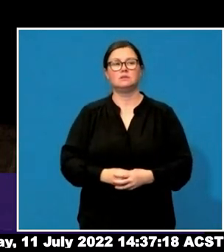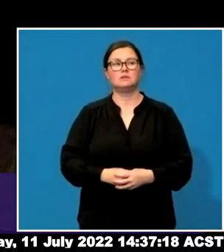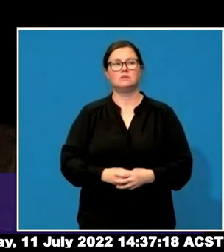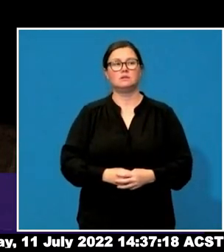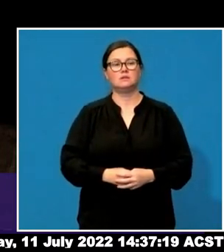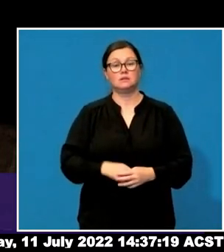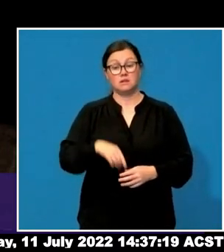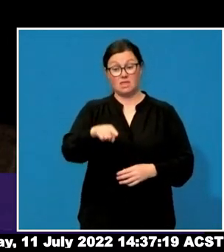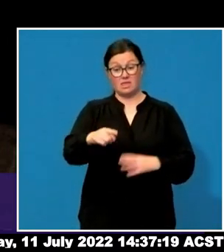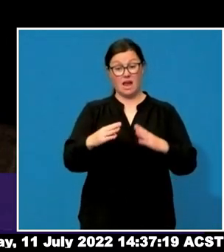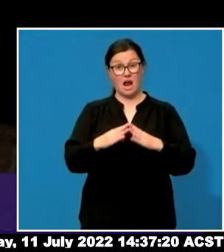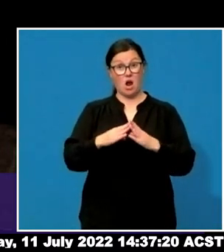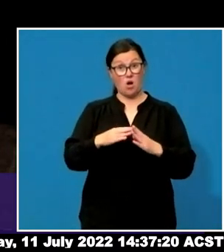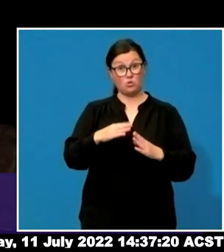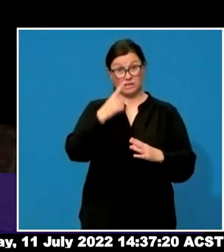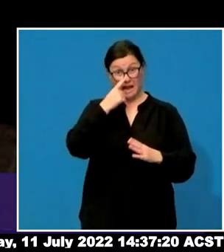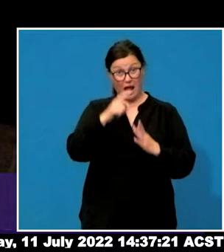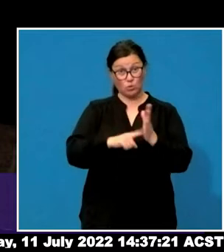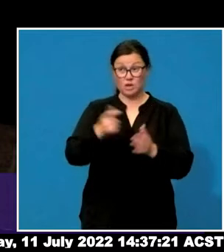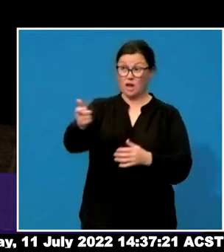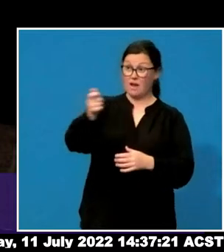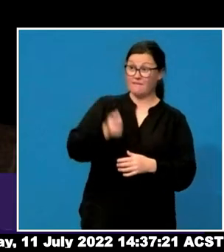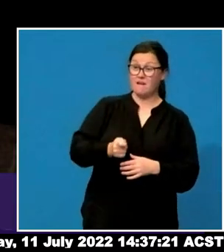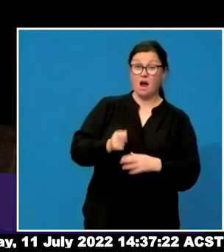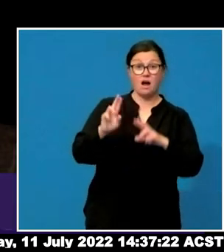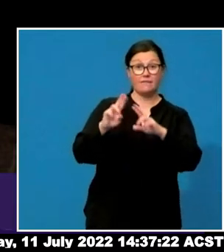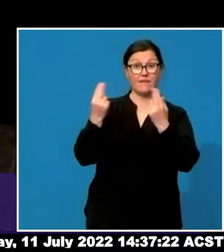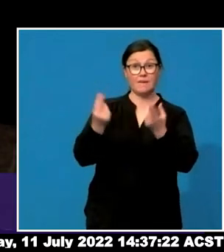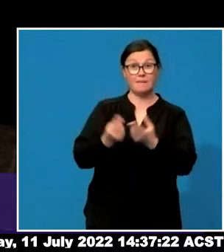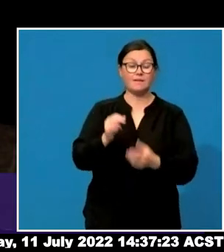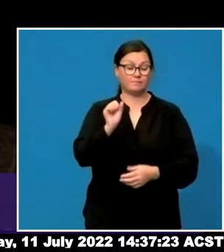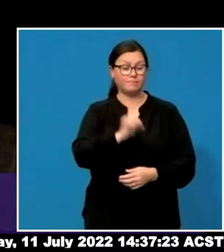Yes, there - so the two living areas can be extended so that his family can have